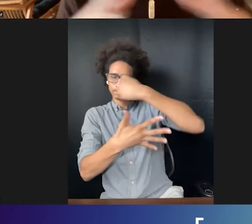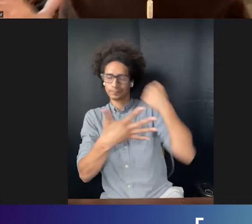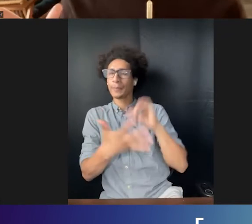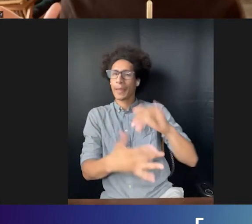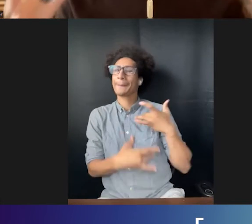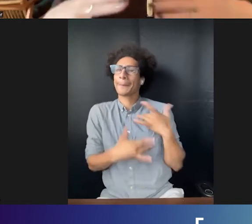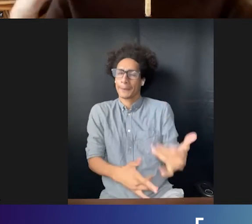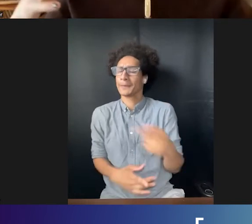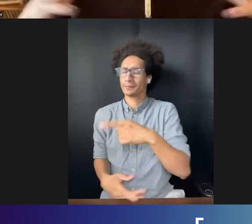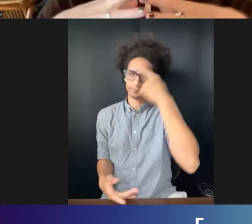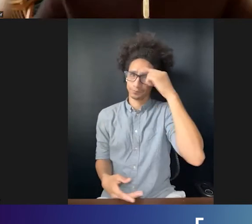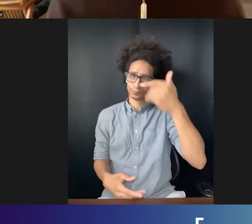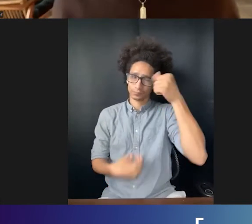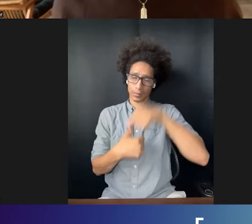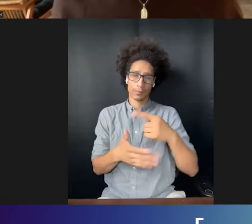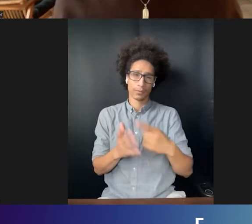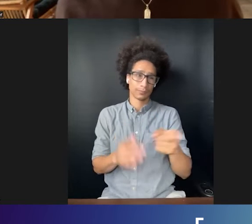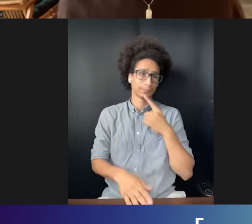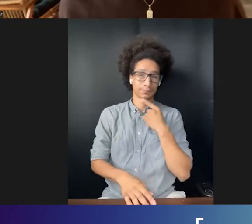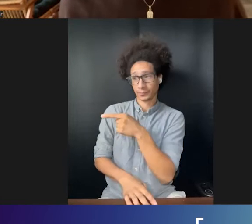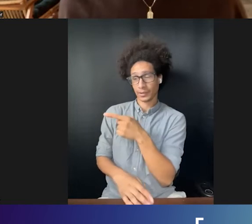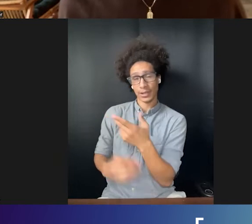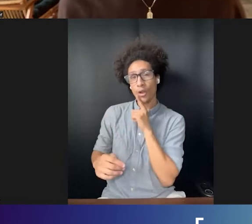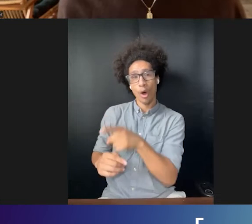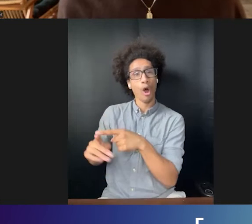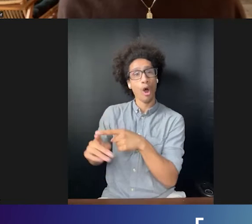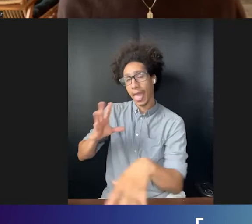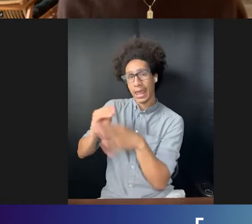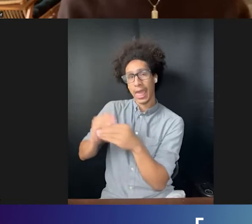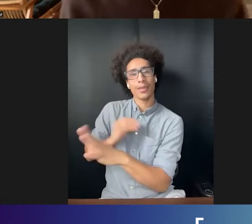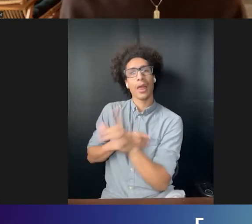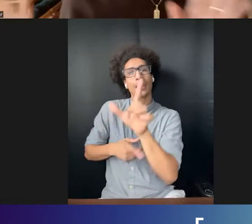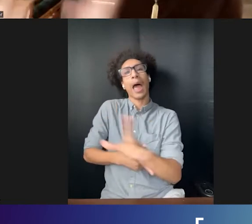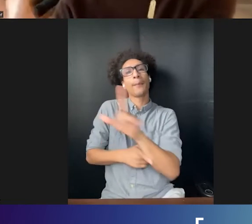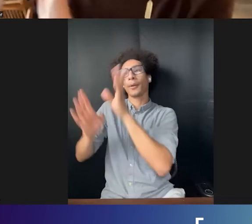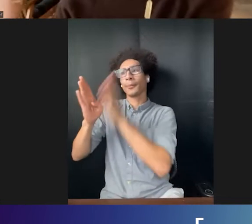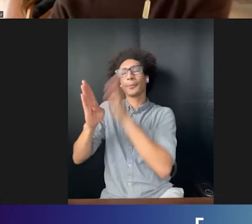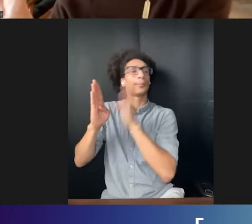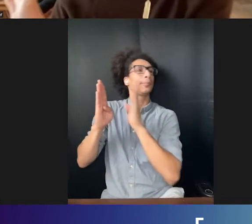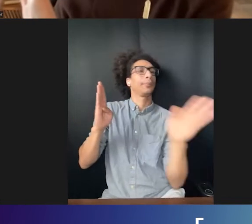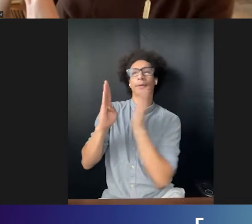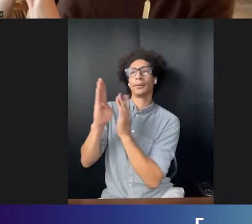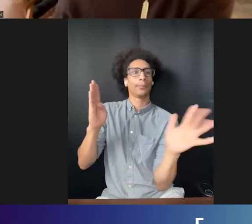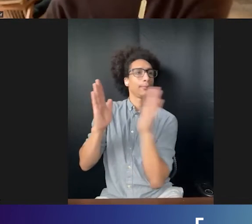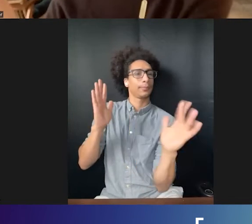you know, that they're they're building libraries of films and, you know, certain projects get the most weight